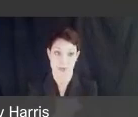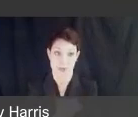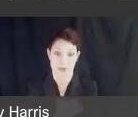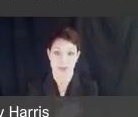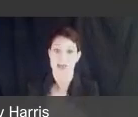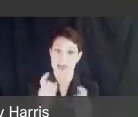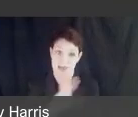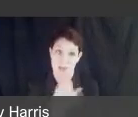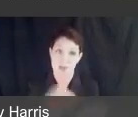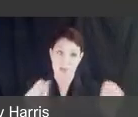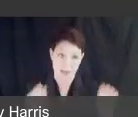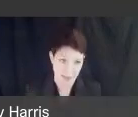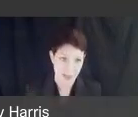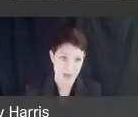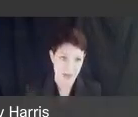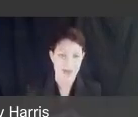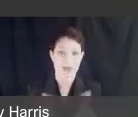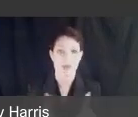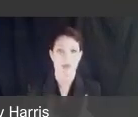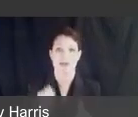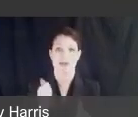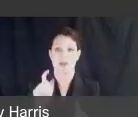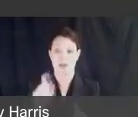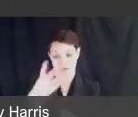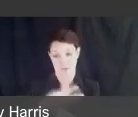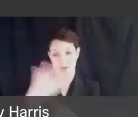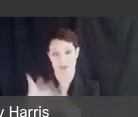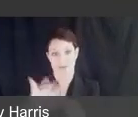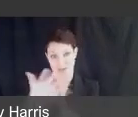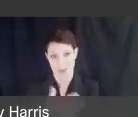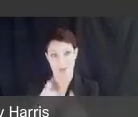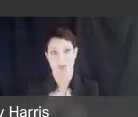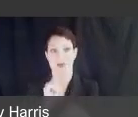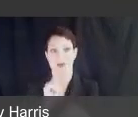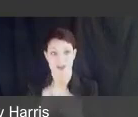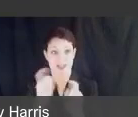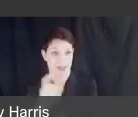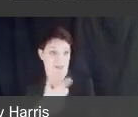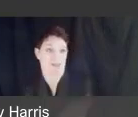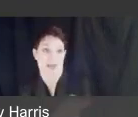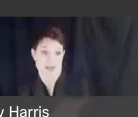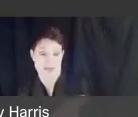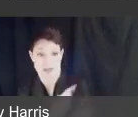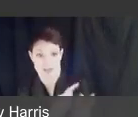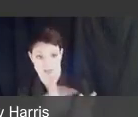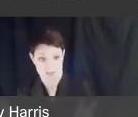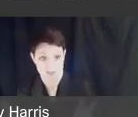take that long to actually administer the vaccine. Now if there's something that's going to change,